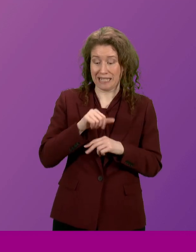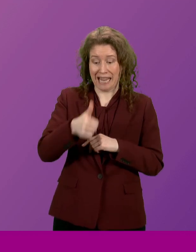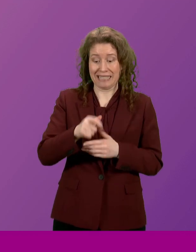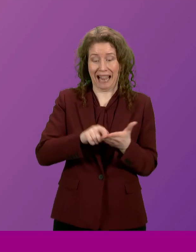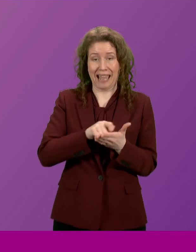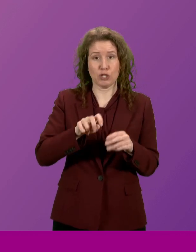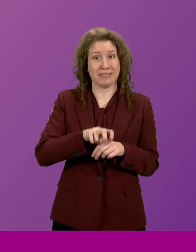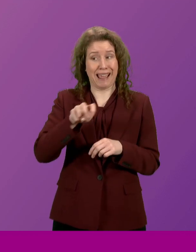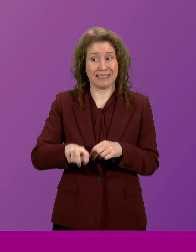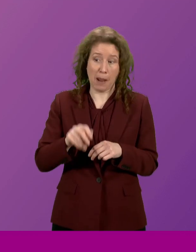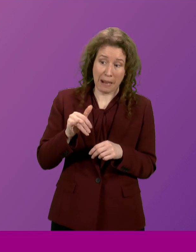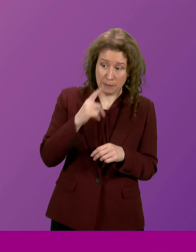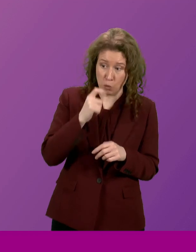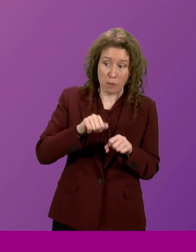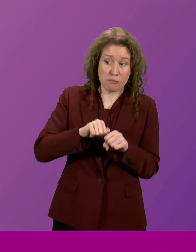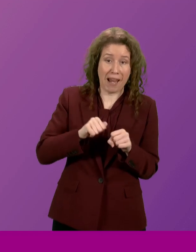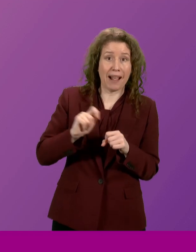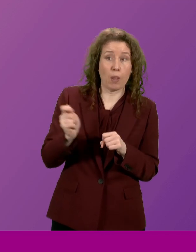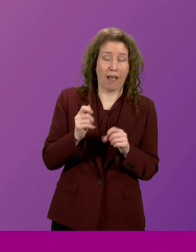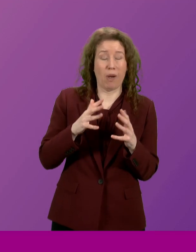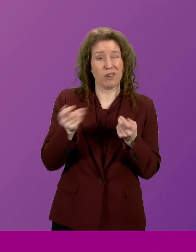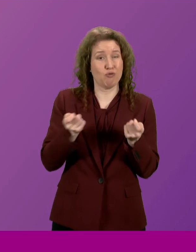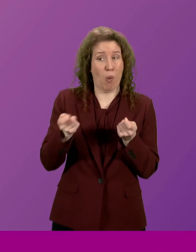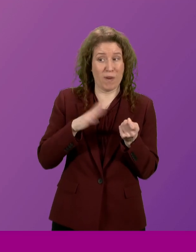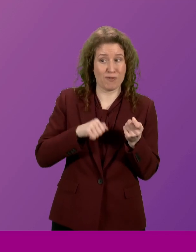I encourage him to break the whip and vote for the Government’s budget on Tuesday.